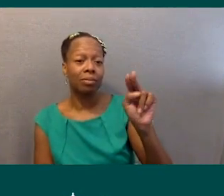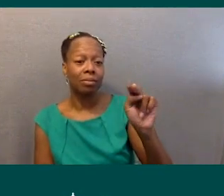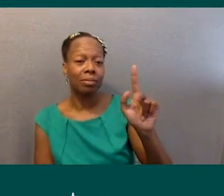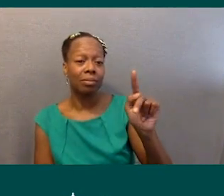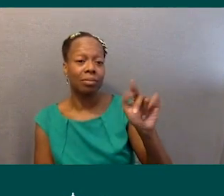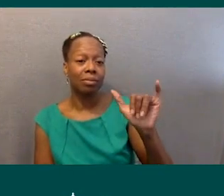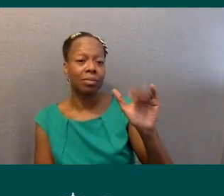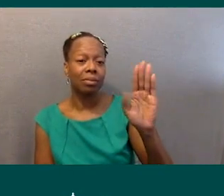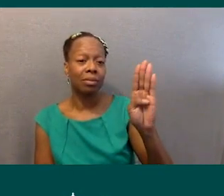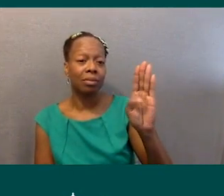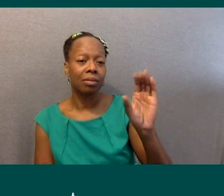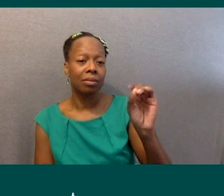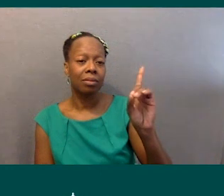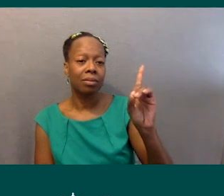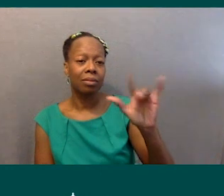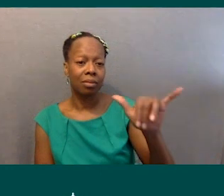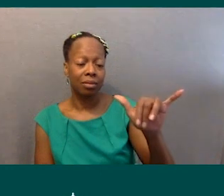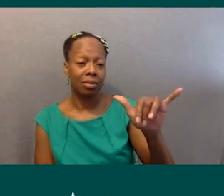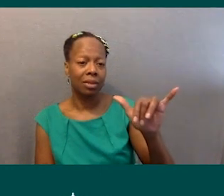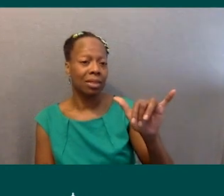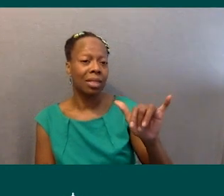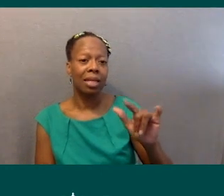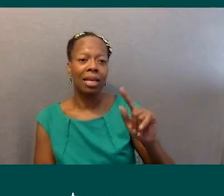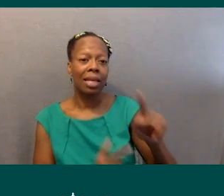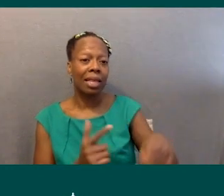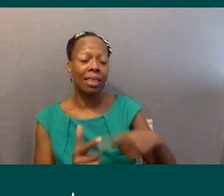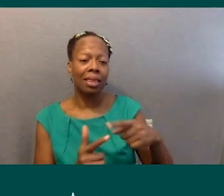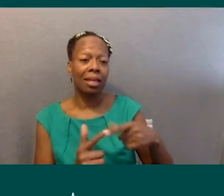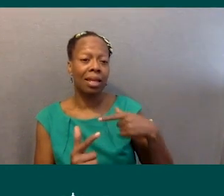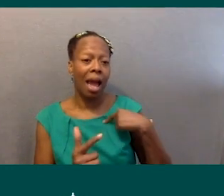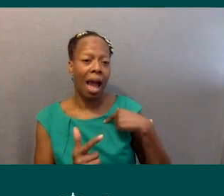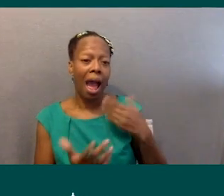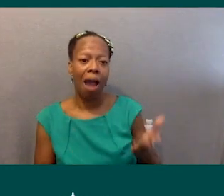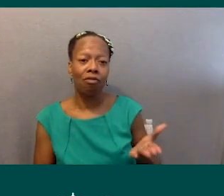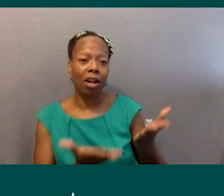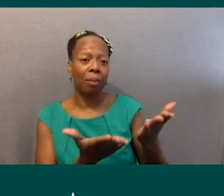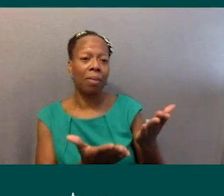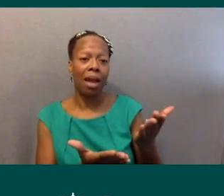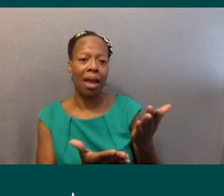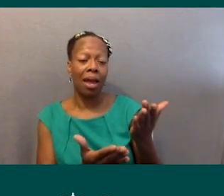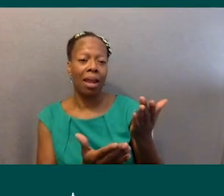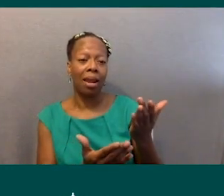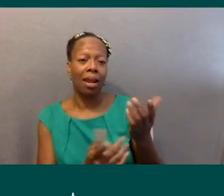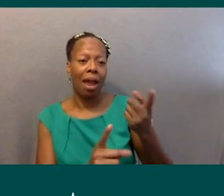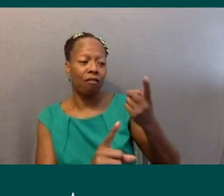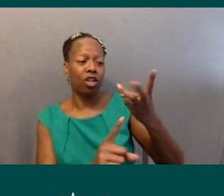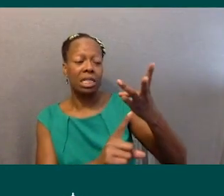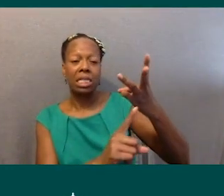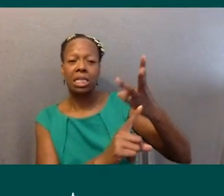is three to four months, most of my patient gets every six months, I don't do three to four months,